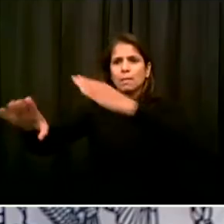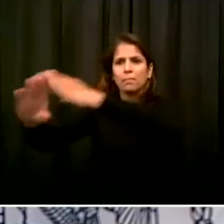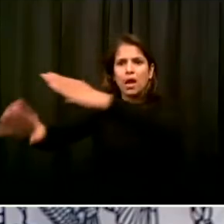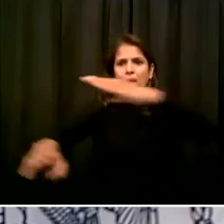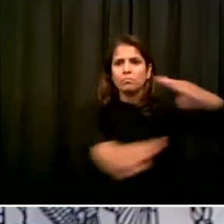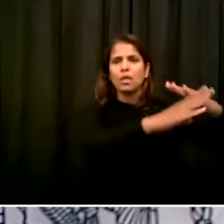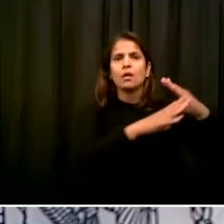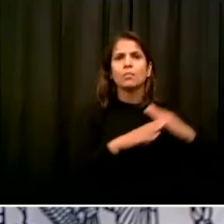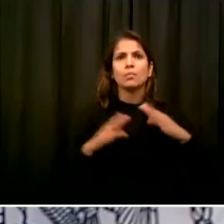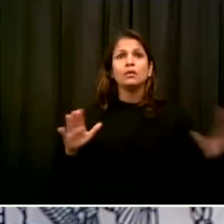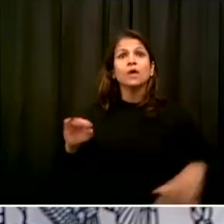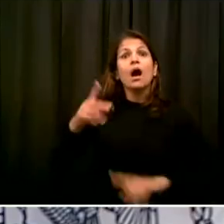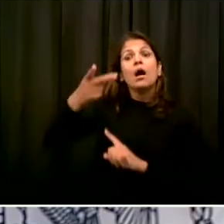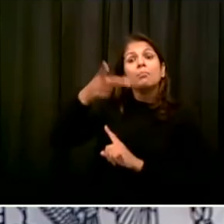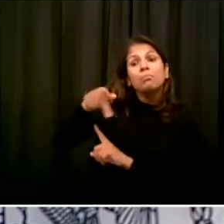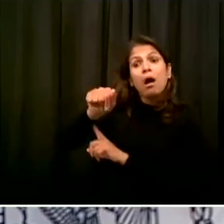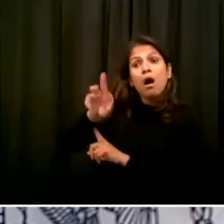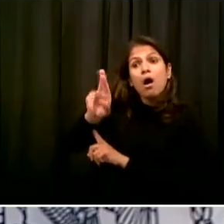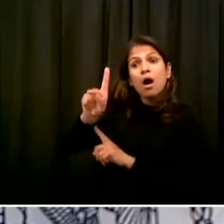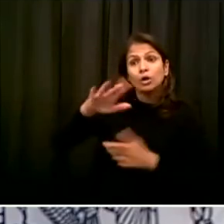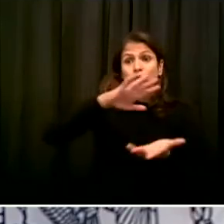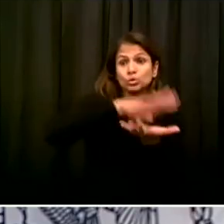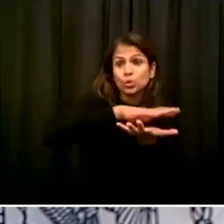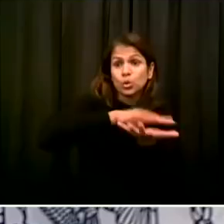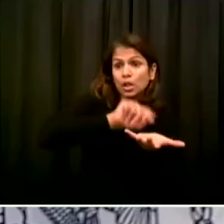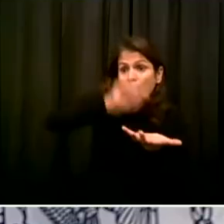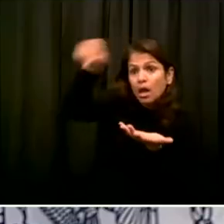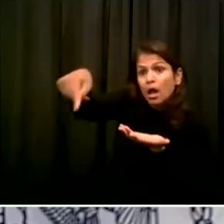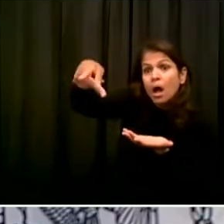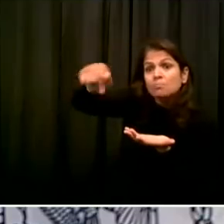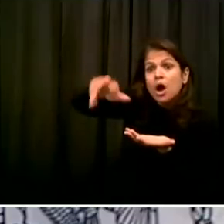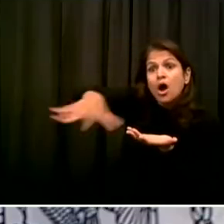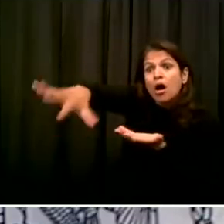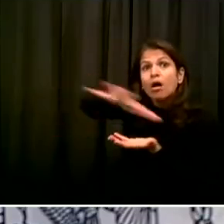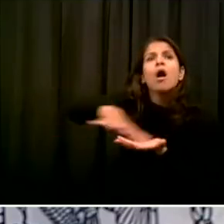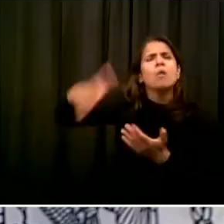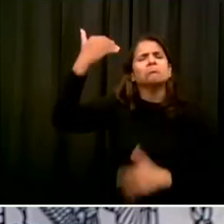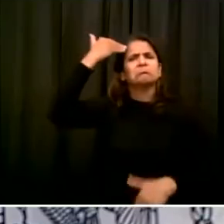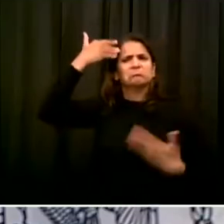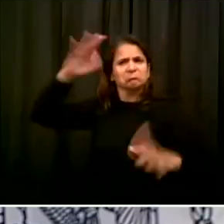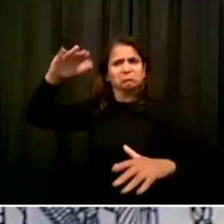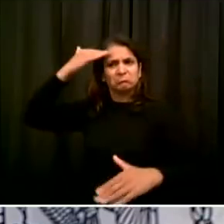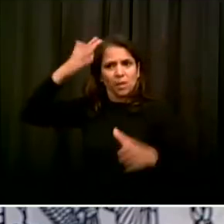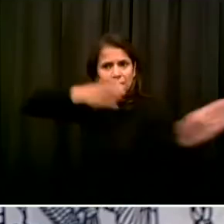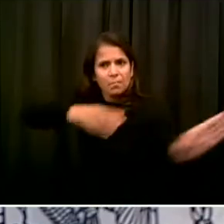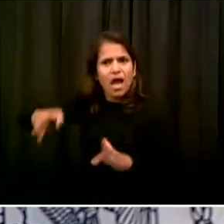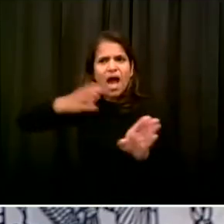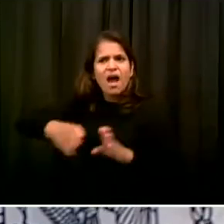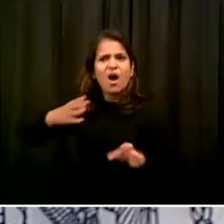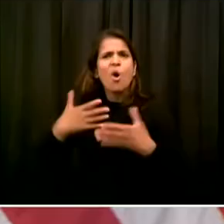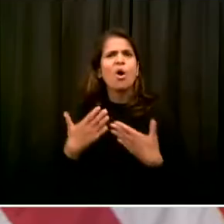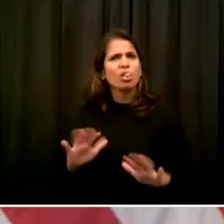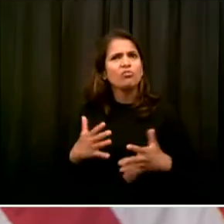OF KNOW HOW TO DO IT. YOU HAVE PARKS, WHICH AGAIN, COORDINATES OVER THE